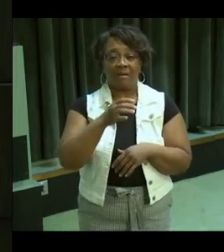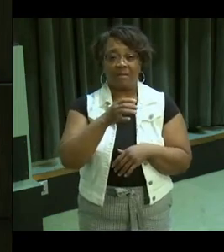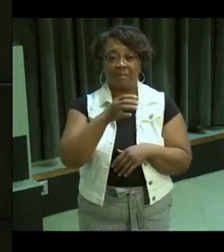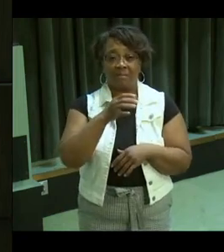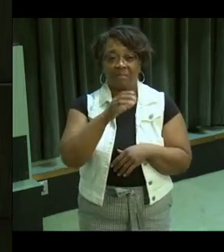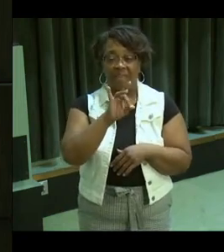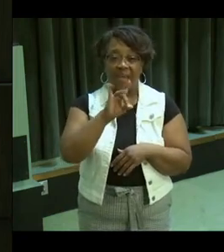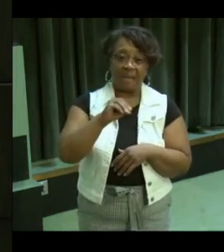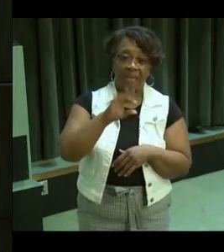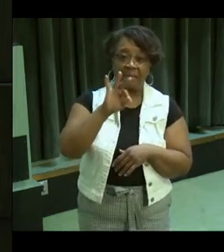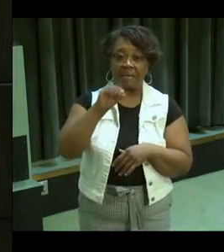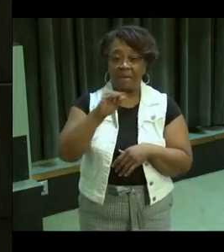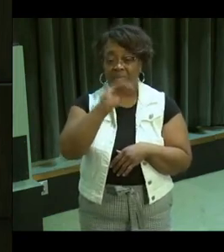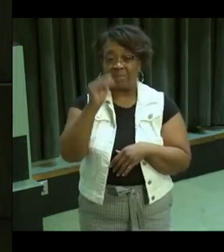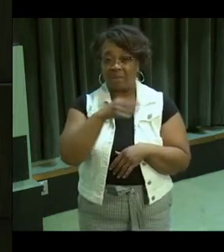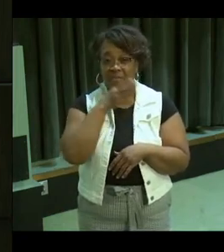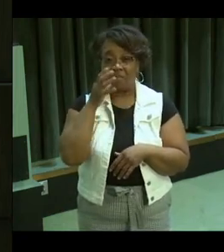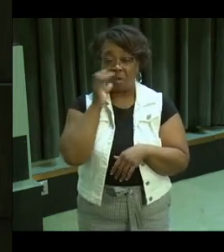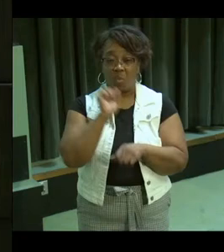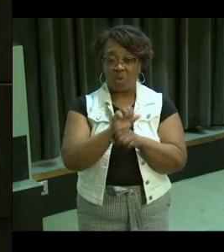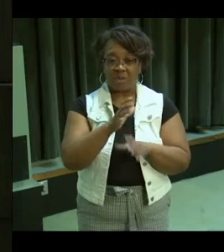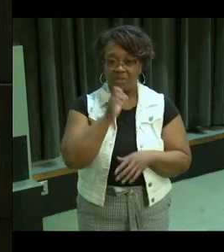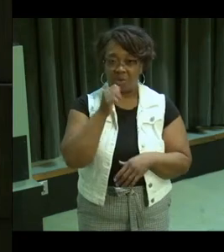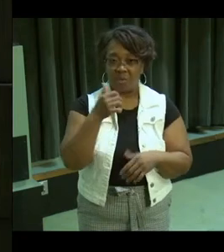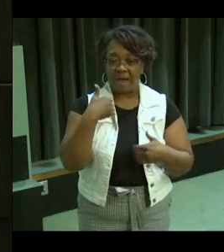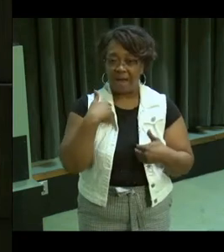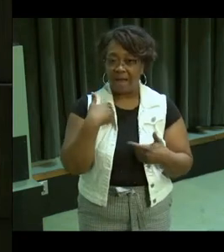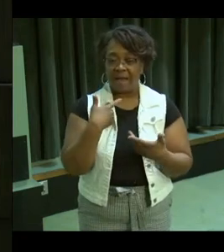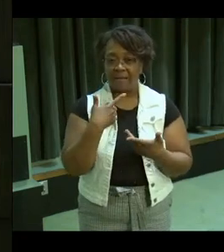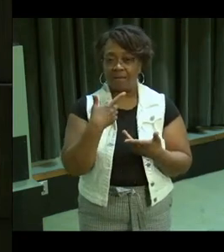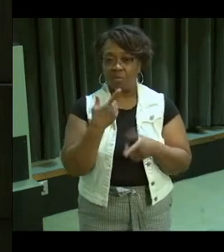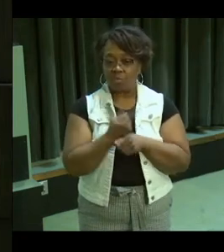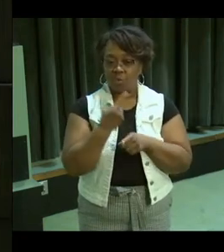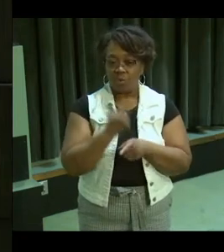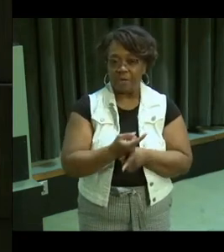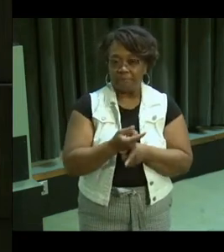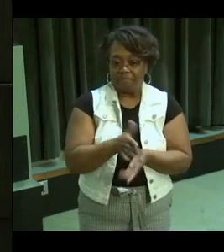don't have documentation to be